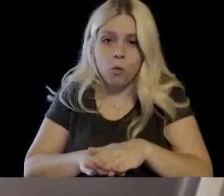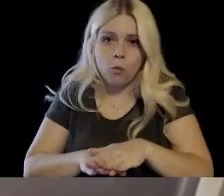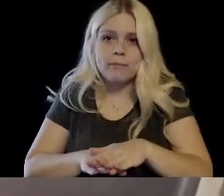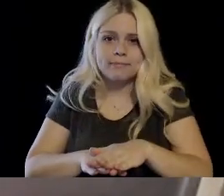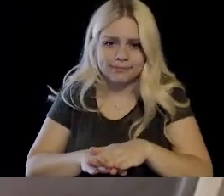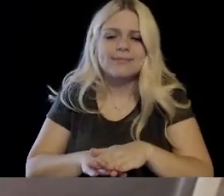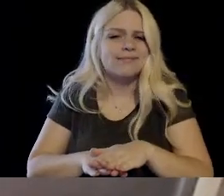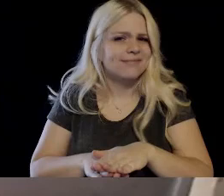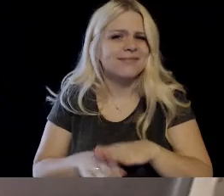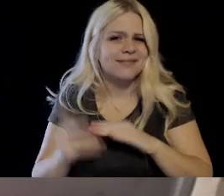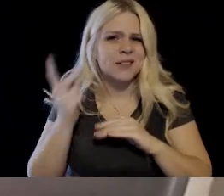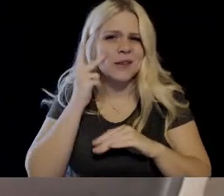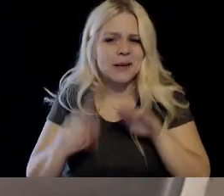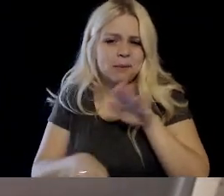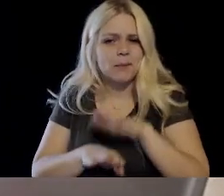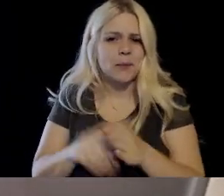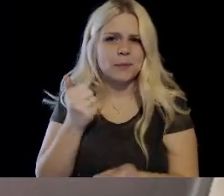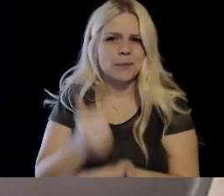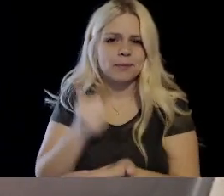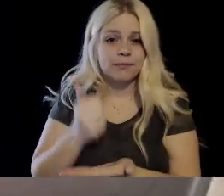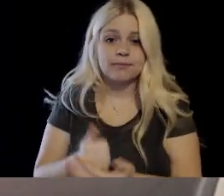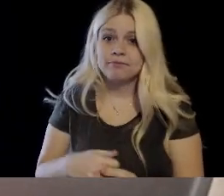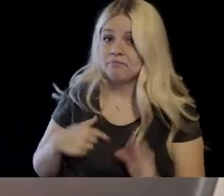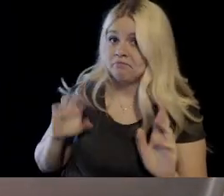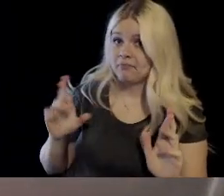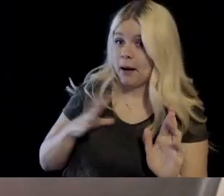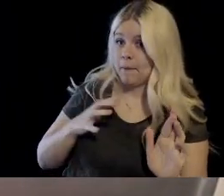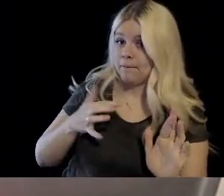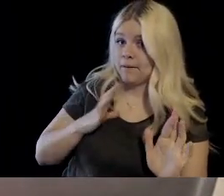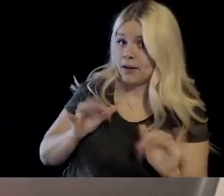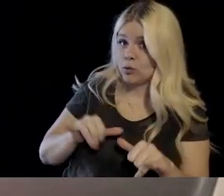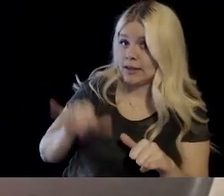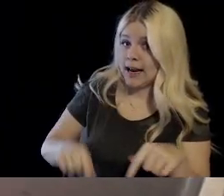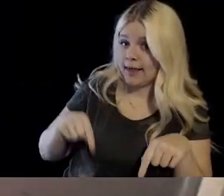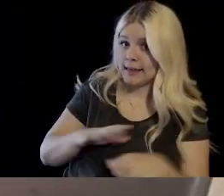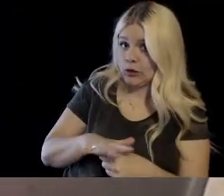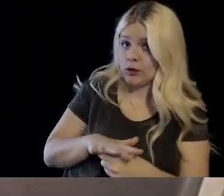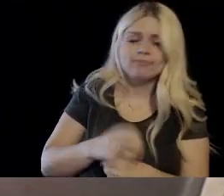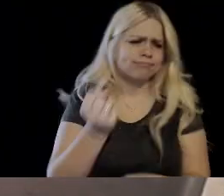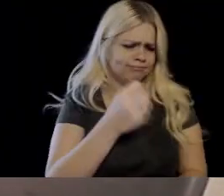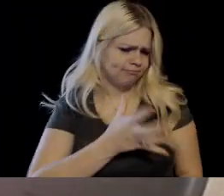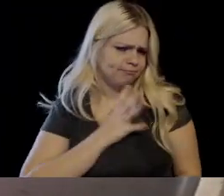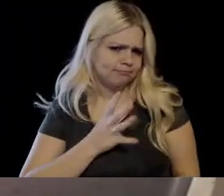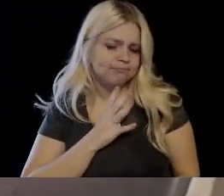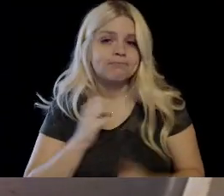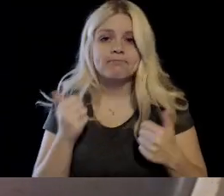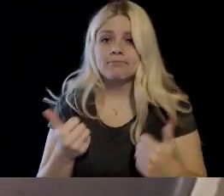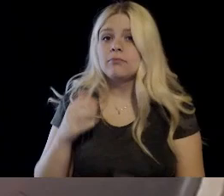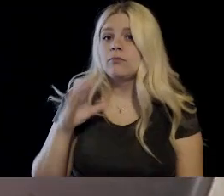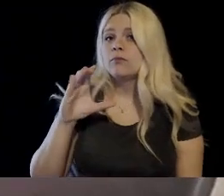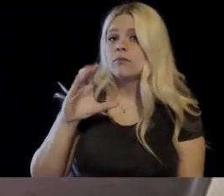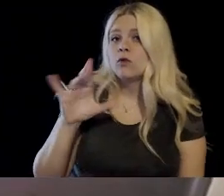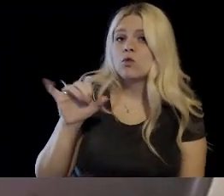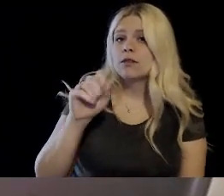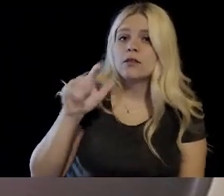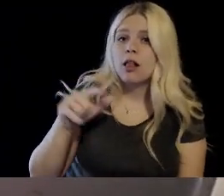go! Am I okay right here? Joanne: You are okay right there. So, Crystal, Michelle, and Allie are going to be feeding